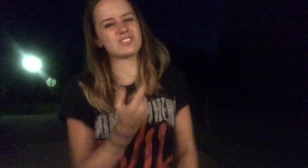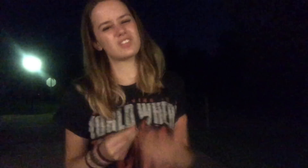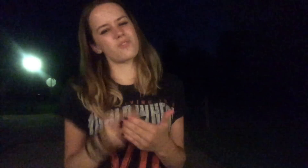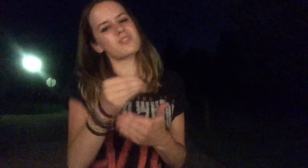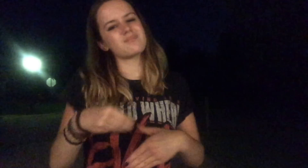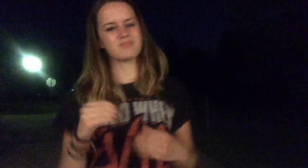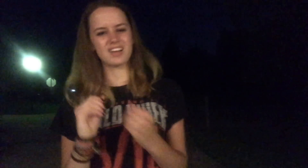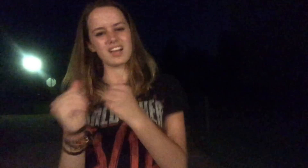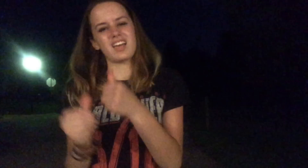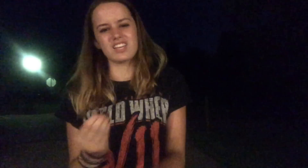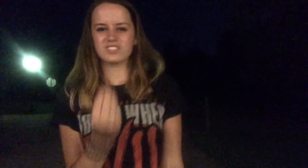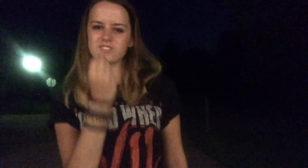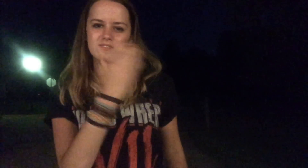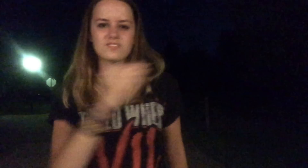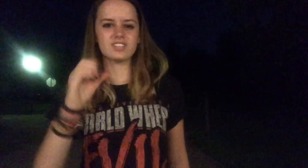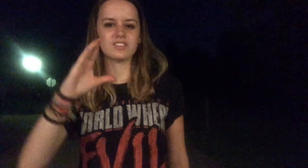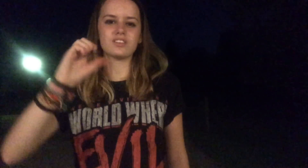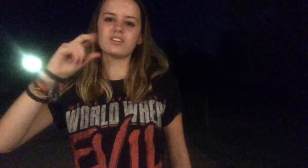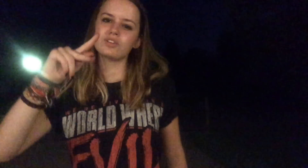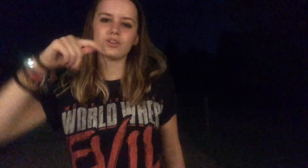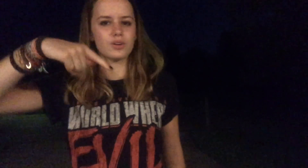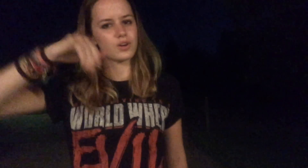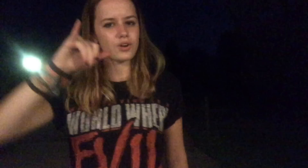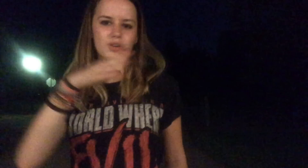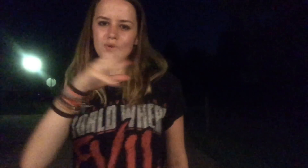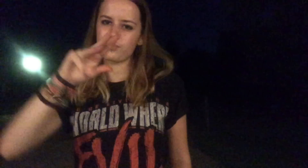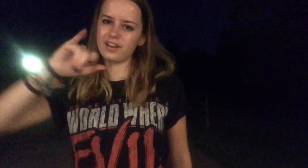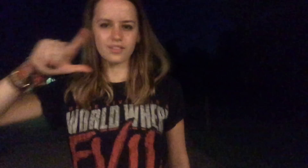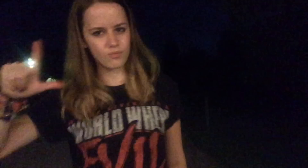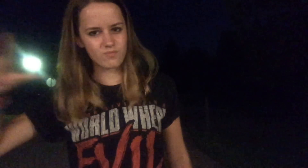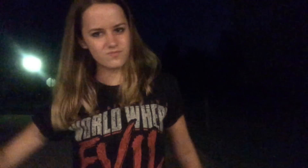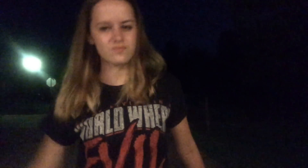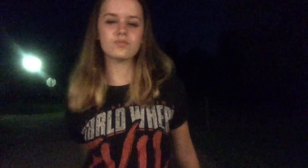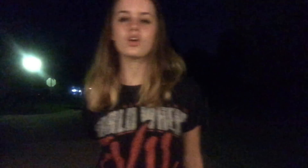so we buy into fast food and occupy the will.